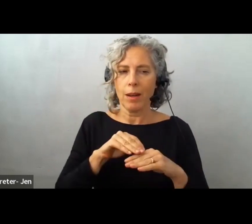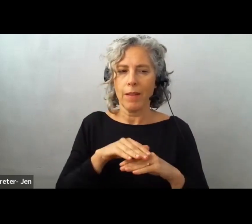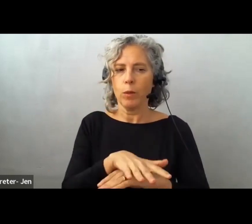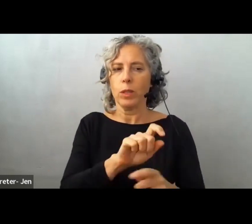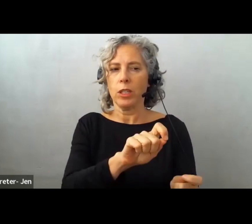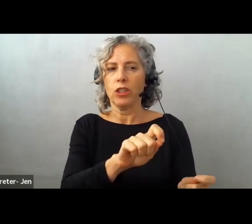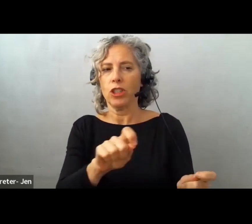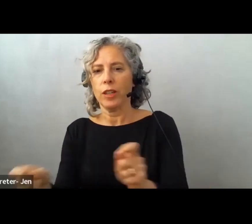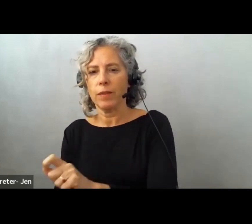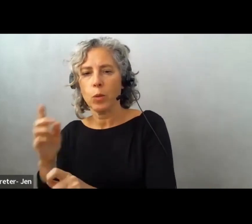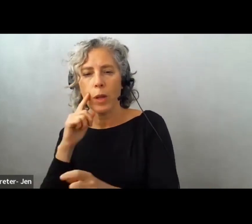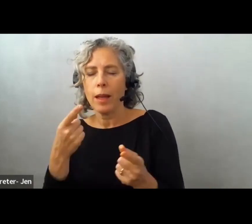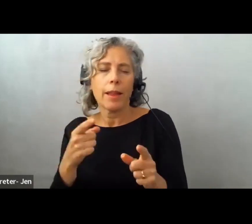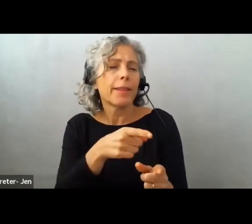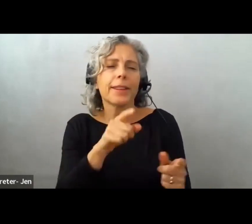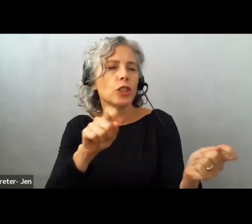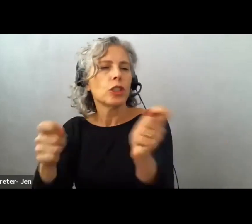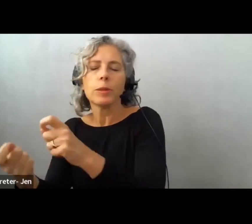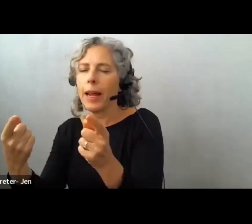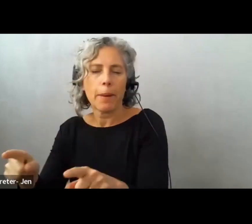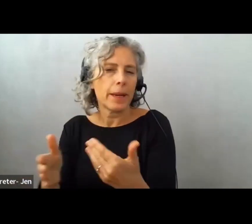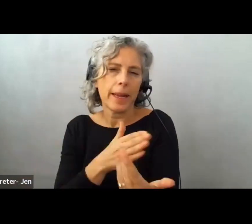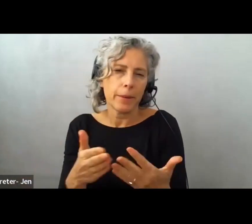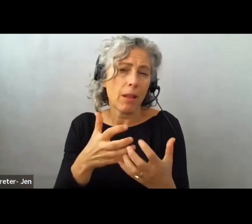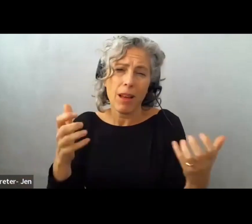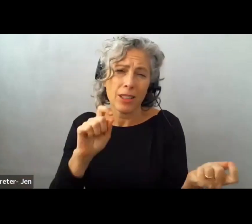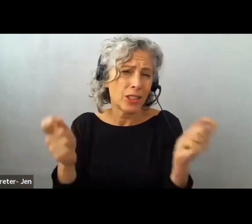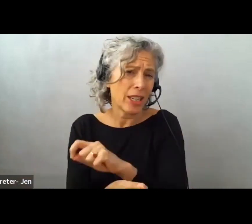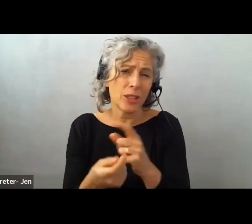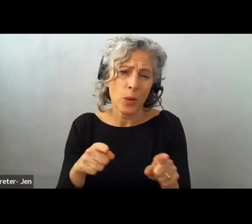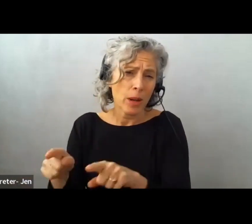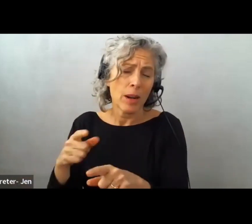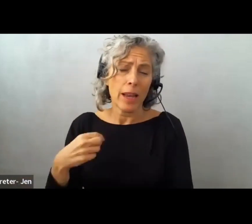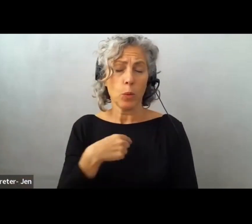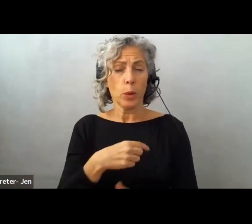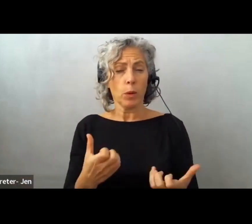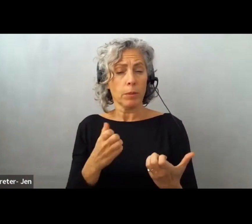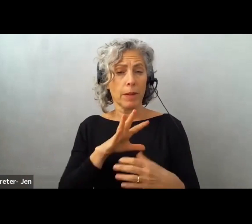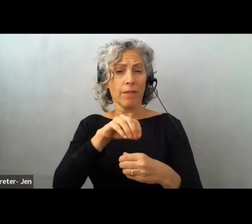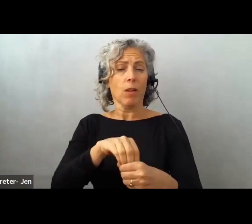just going to happen anyway, we are in a time of a lot of change. So so let's let's bring